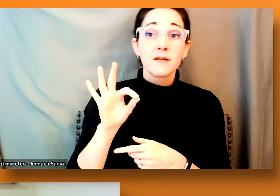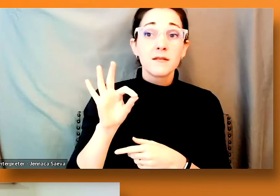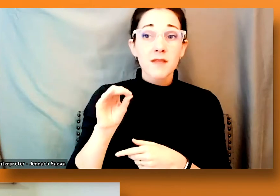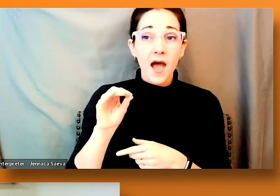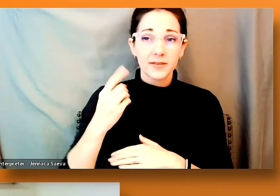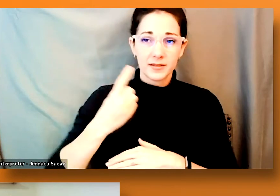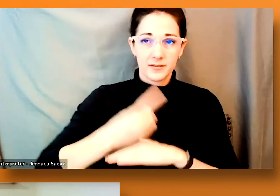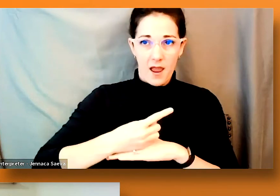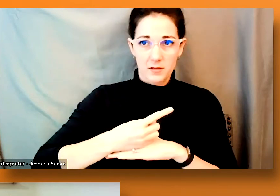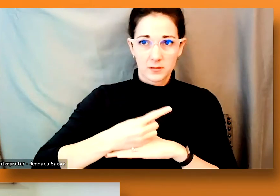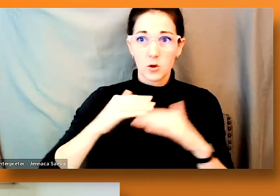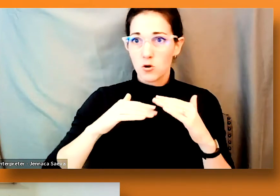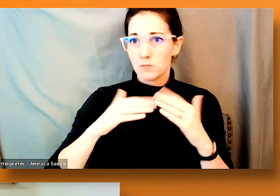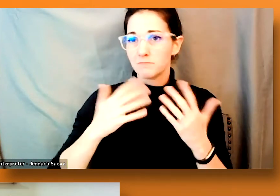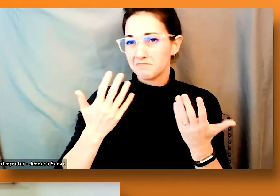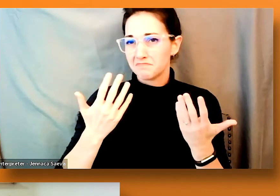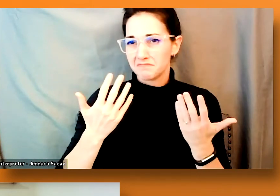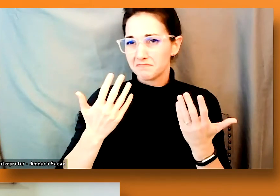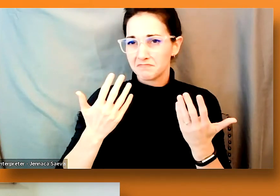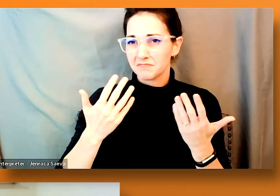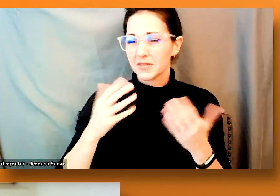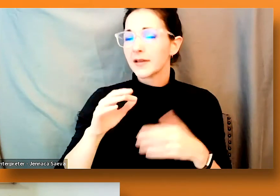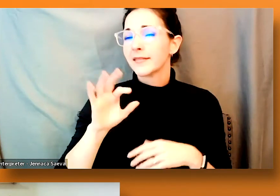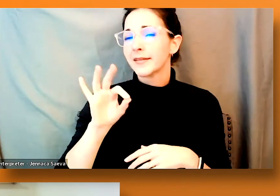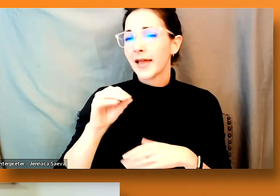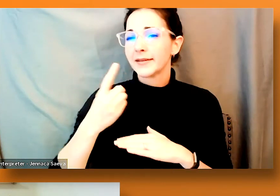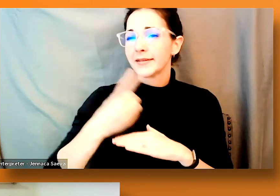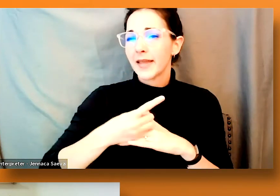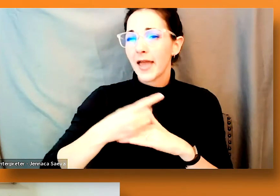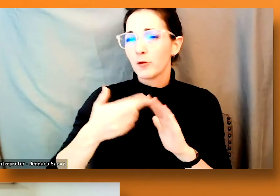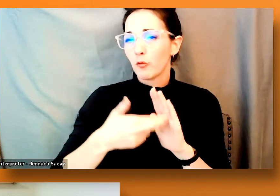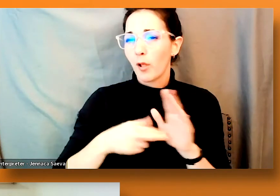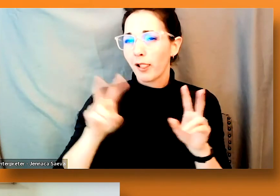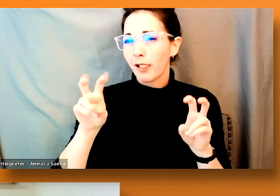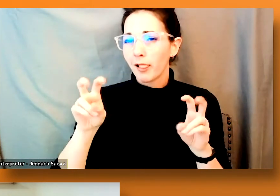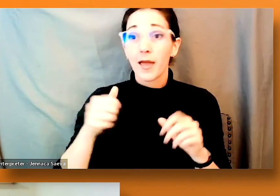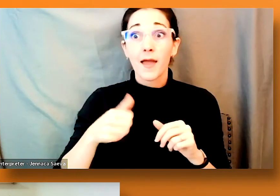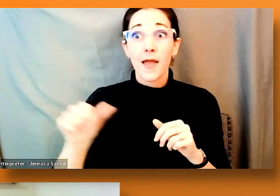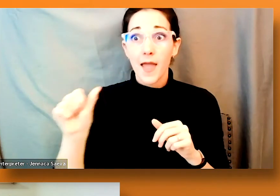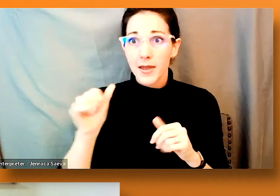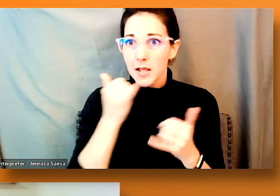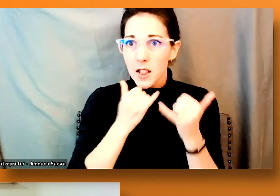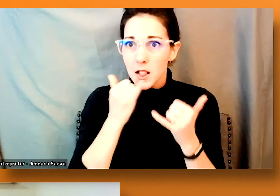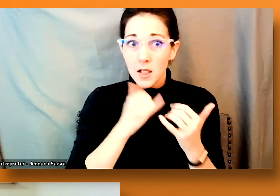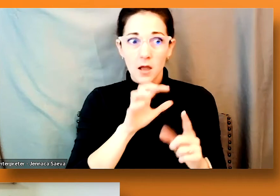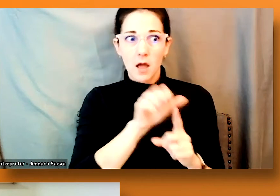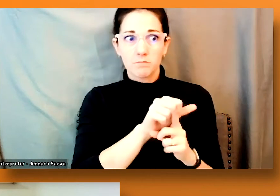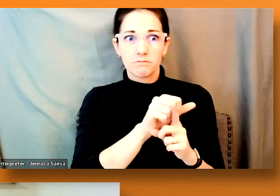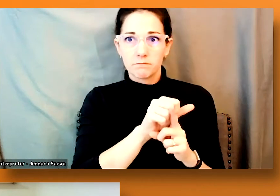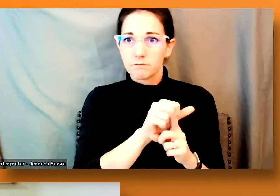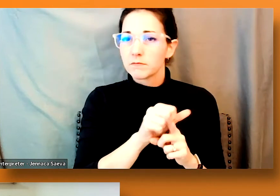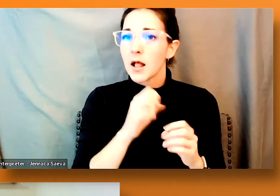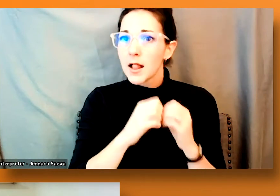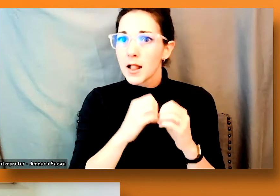there's a 90-day rule. So we are required to make any adjustments or corrections for errors within 90 days.